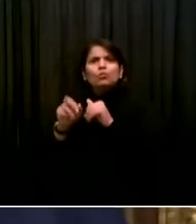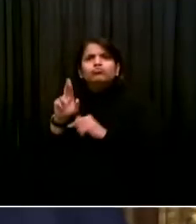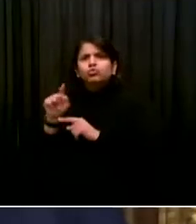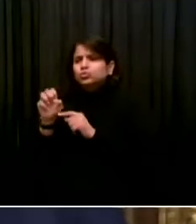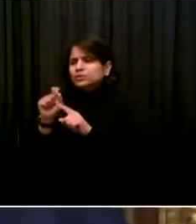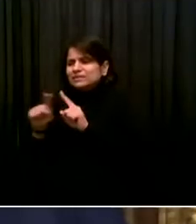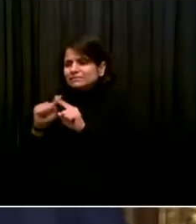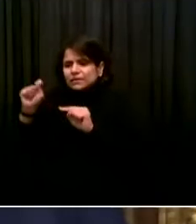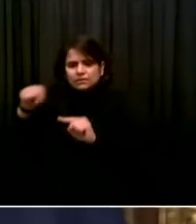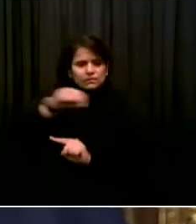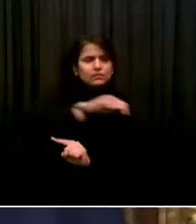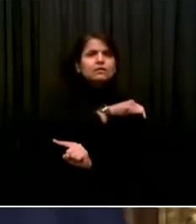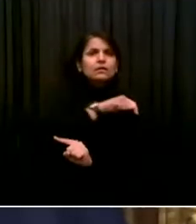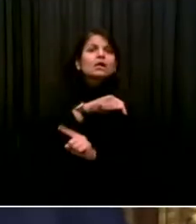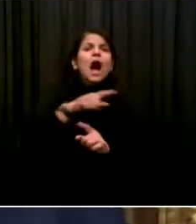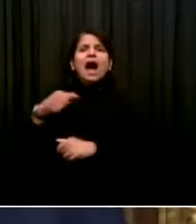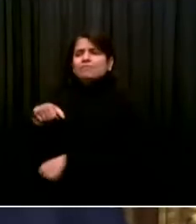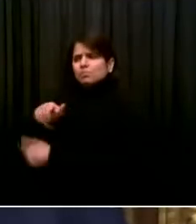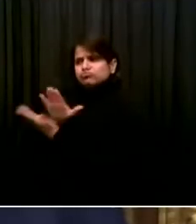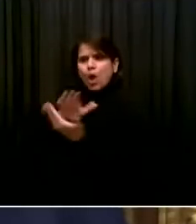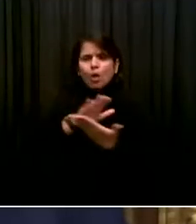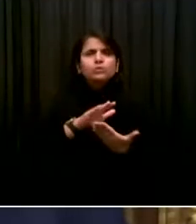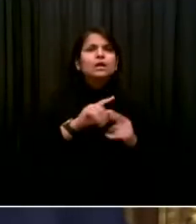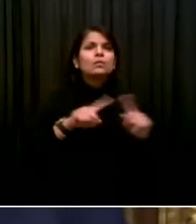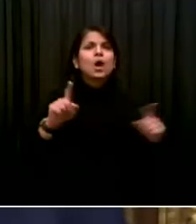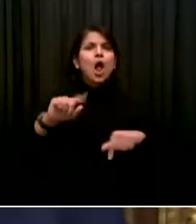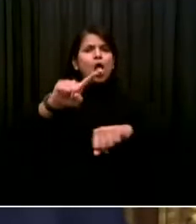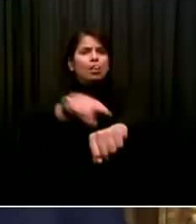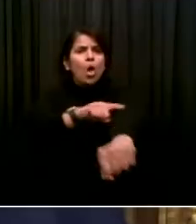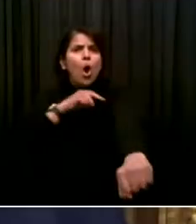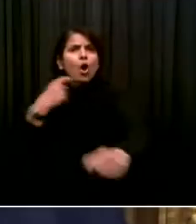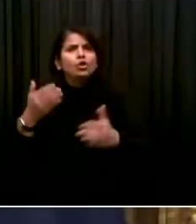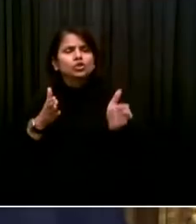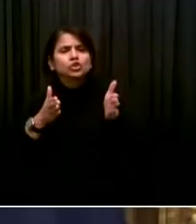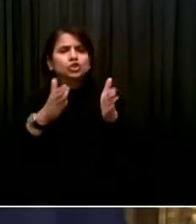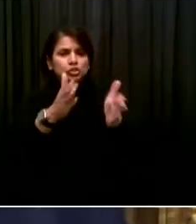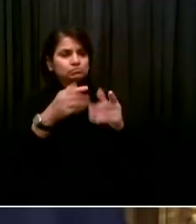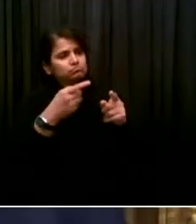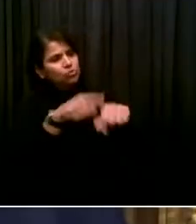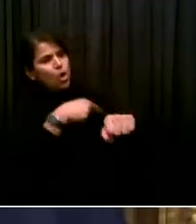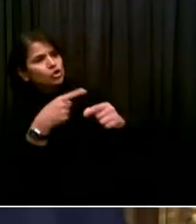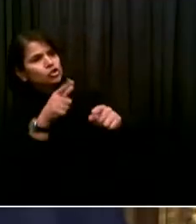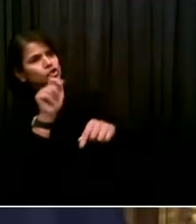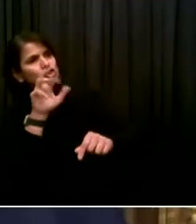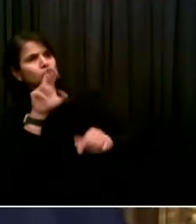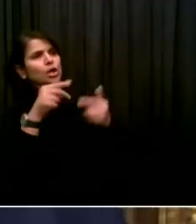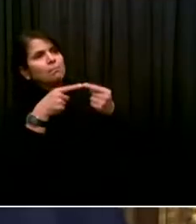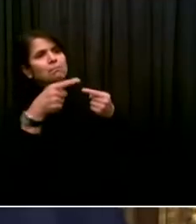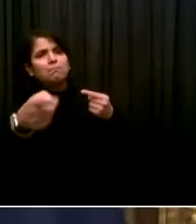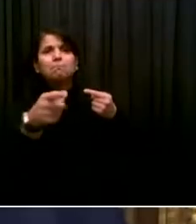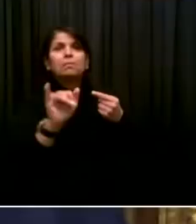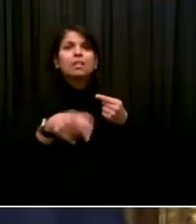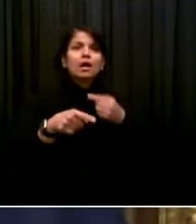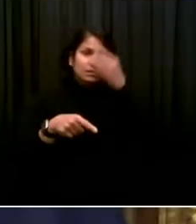WITH BOTH IMMEDIATE INTERVENTION AND LONG TERM PREVENTION STRATEGIES.